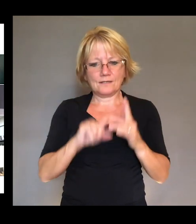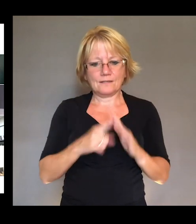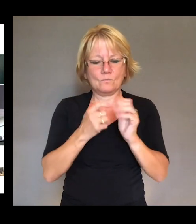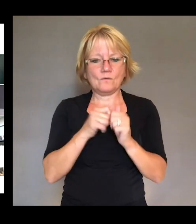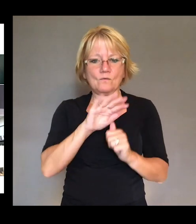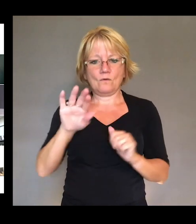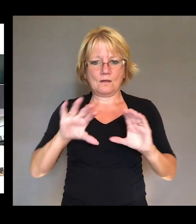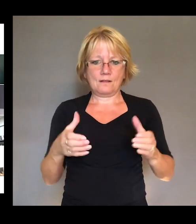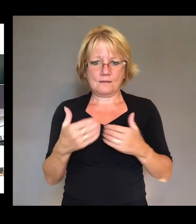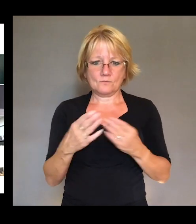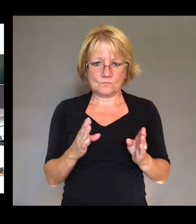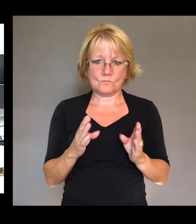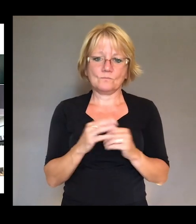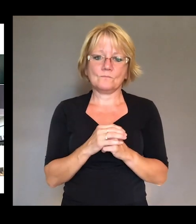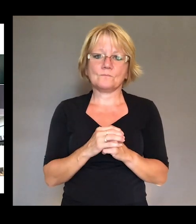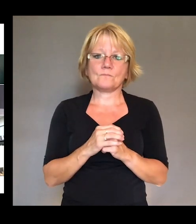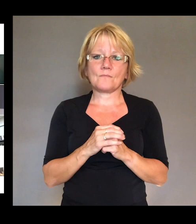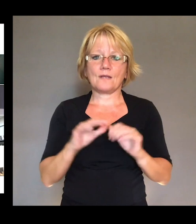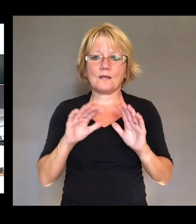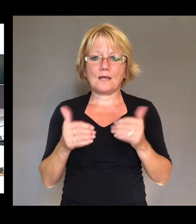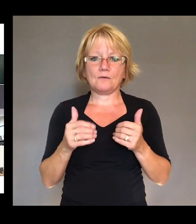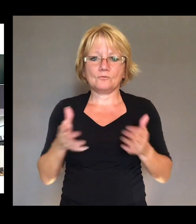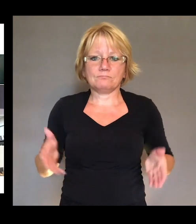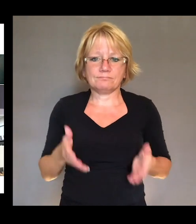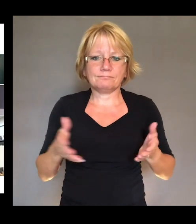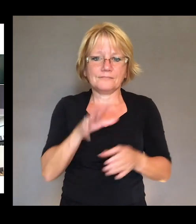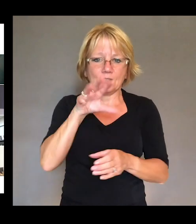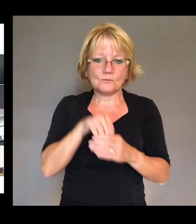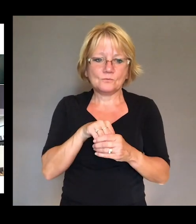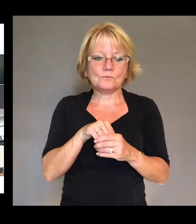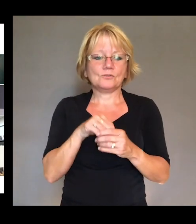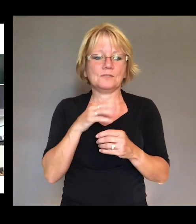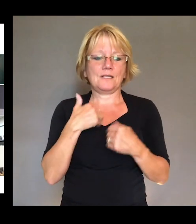and try to implement in the classroom on fostering inclusion